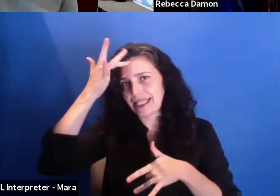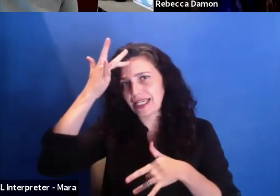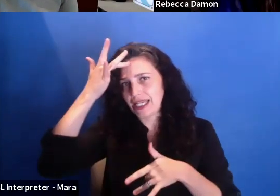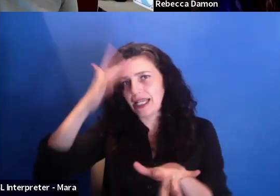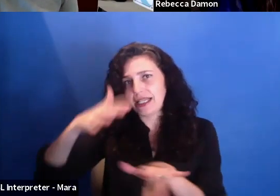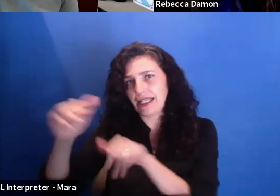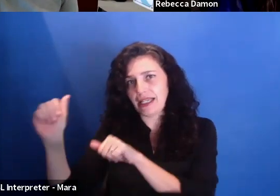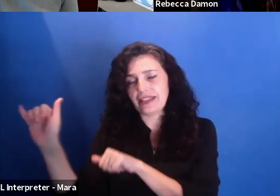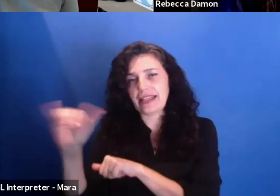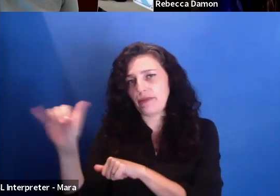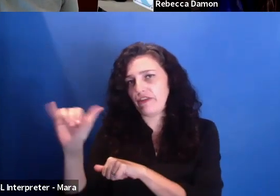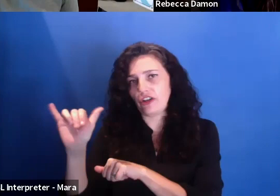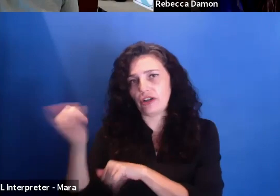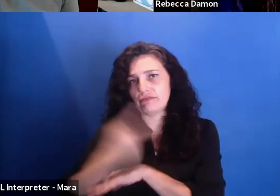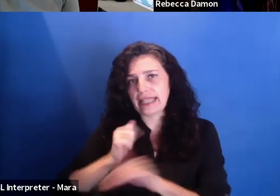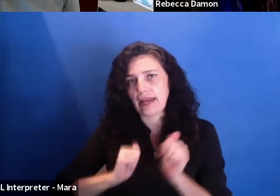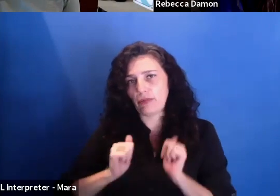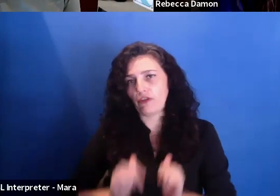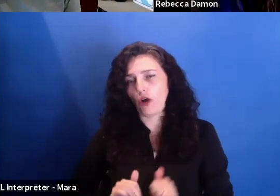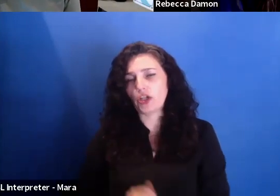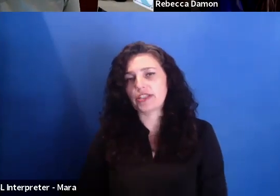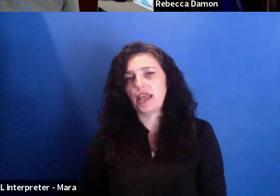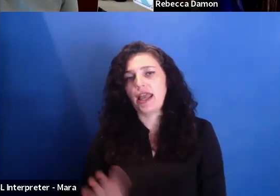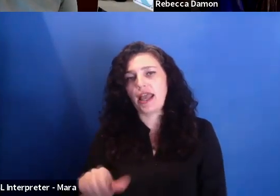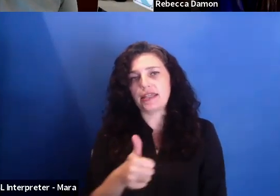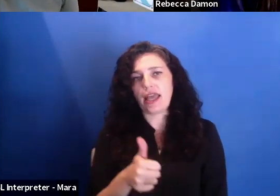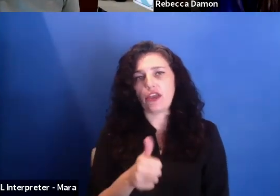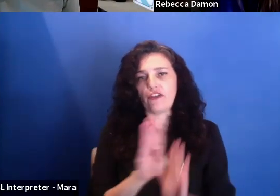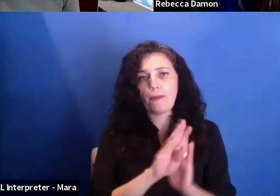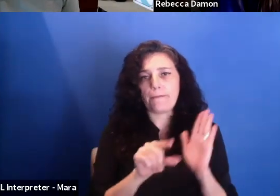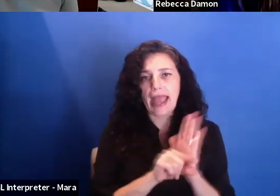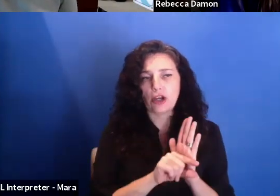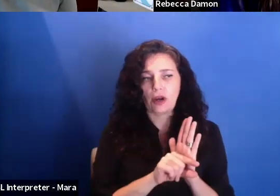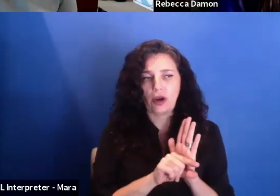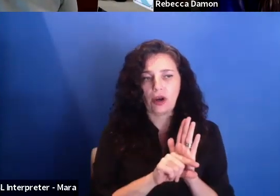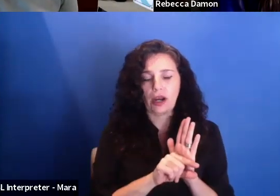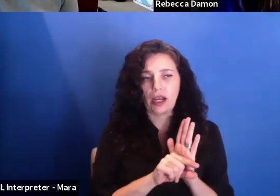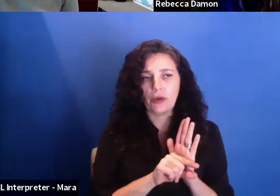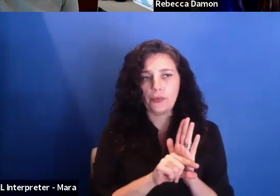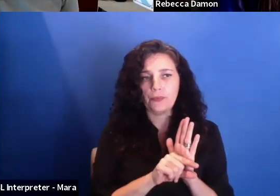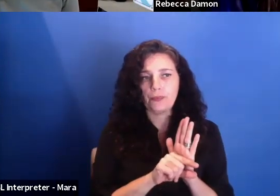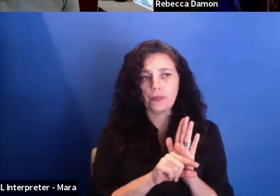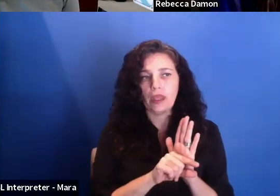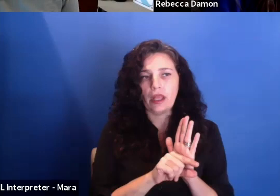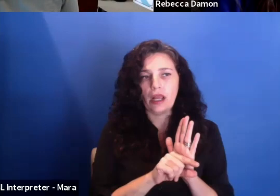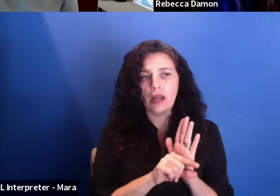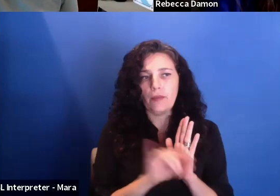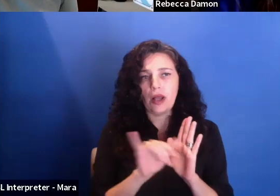So, I mean, that's one area. Another area that's specific to background performers that I mentioned already is the fact that testing stipends for background performers